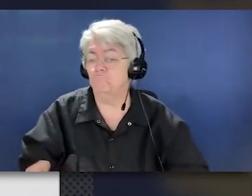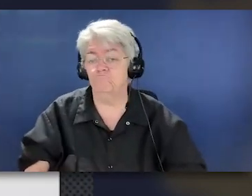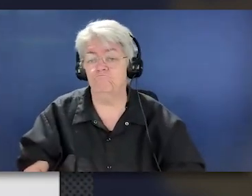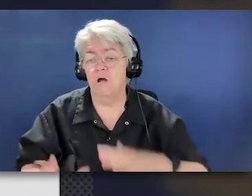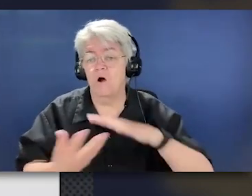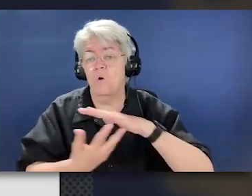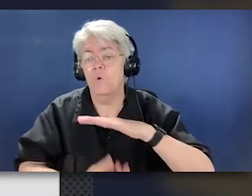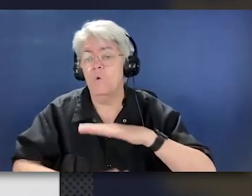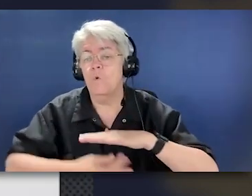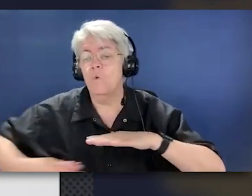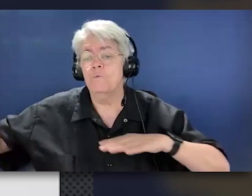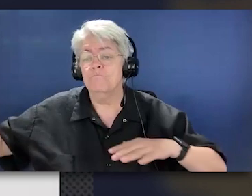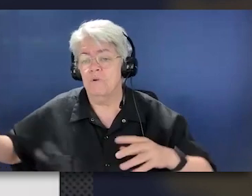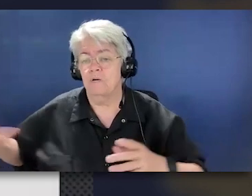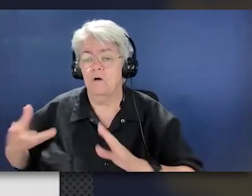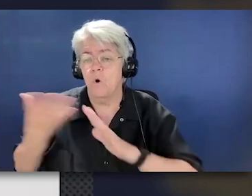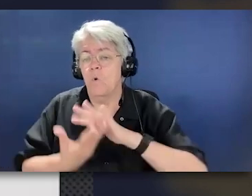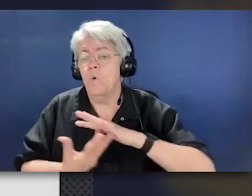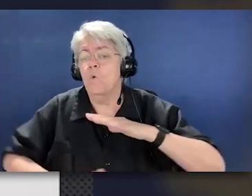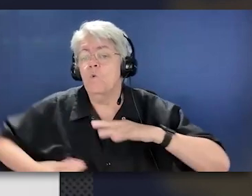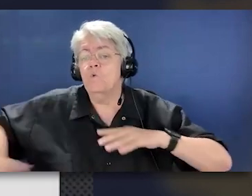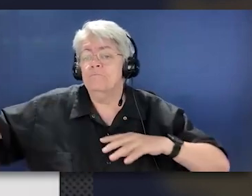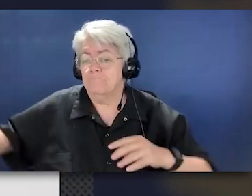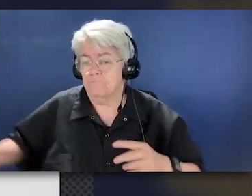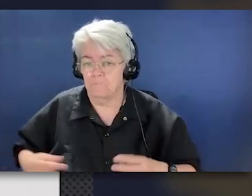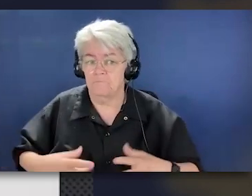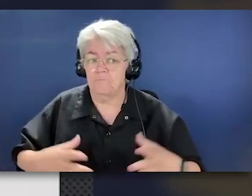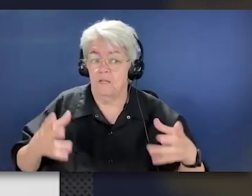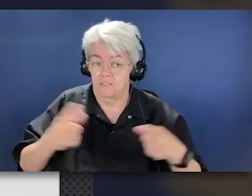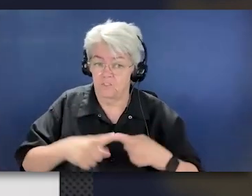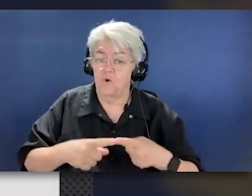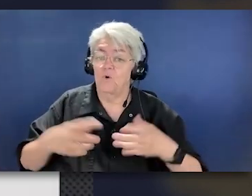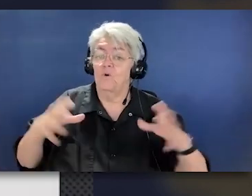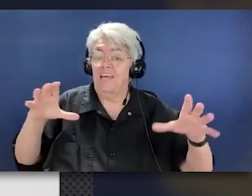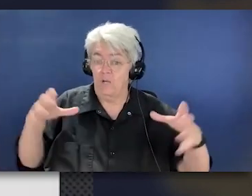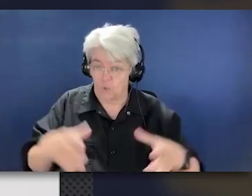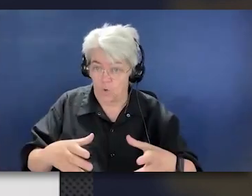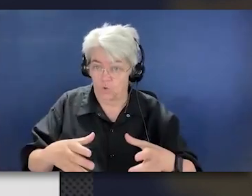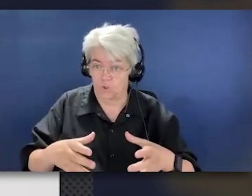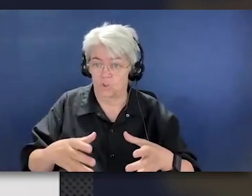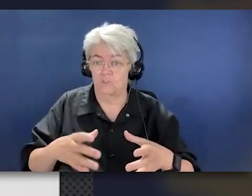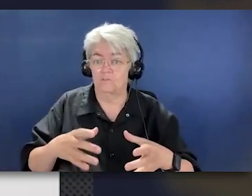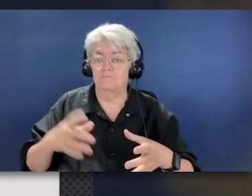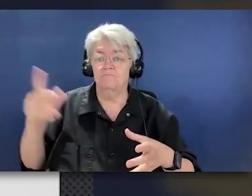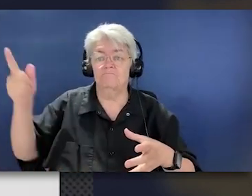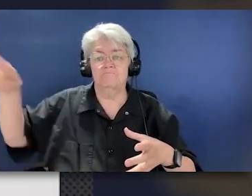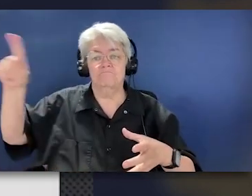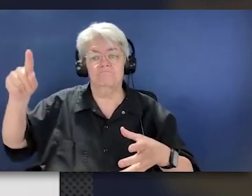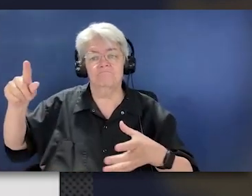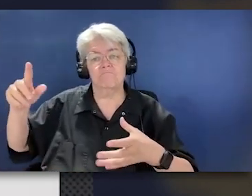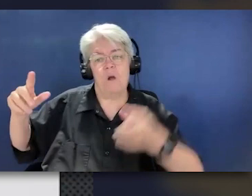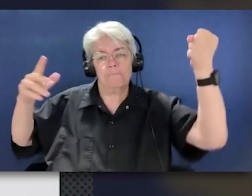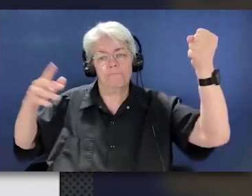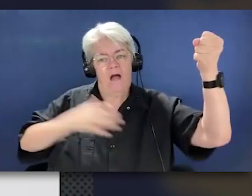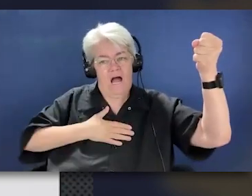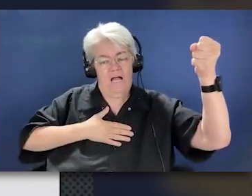Enclosure and extraction amplify structural harms. This is the work of Sophia Noble,